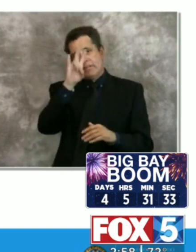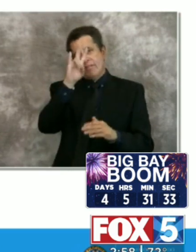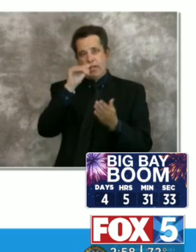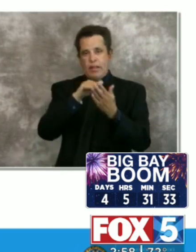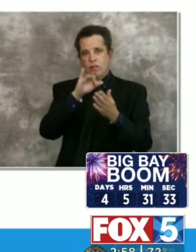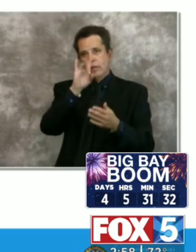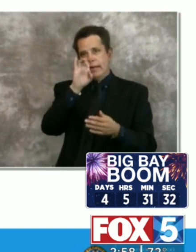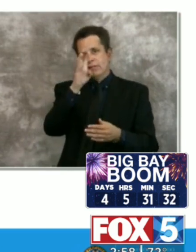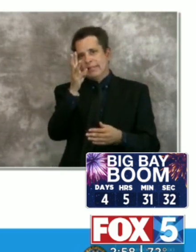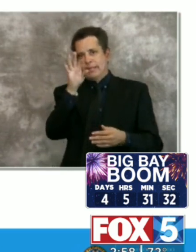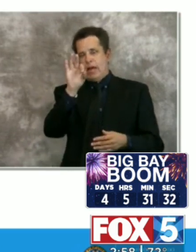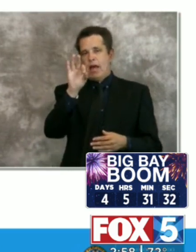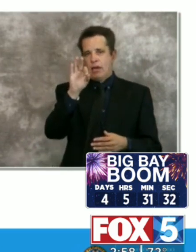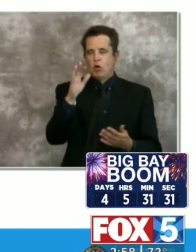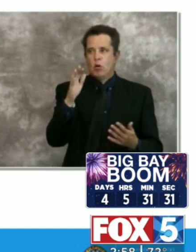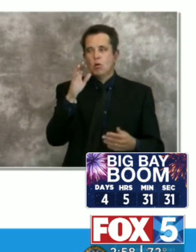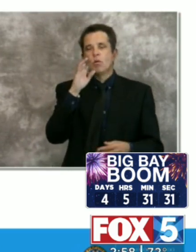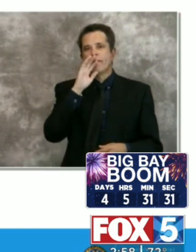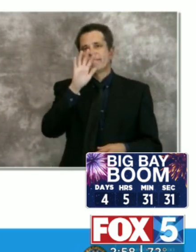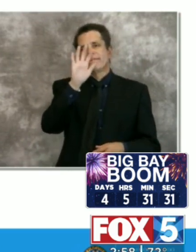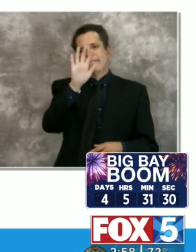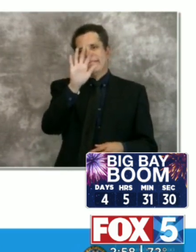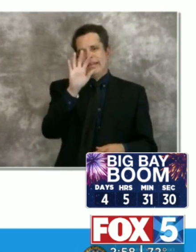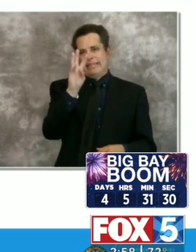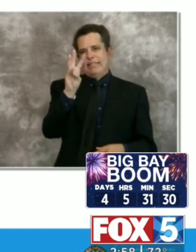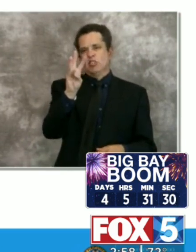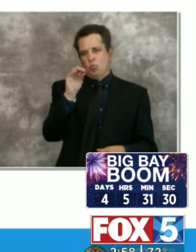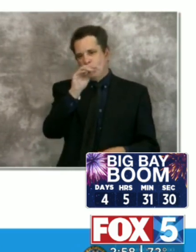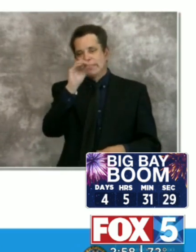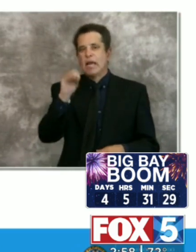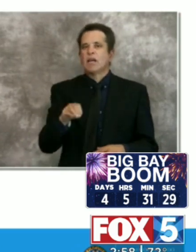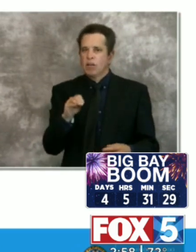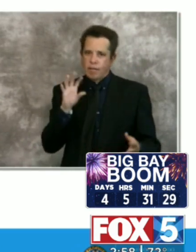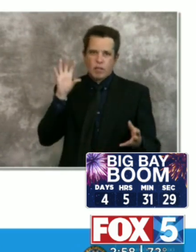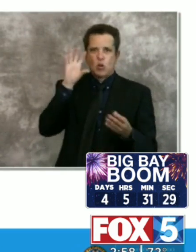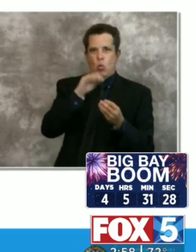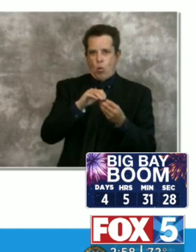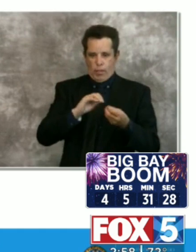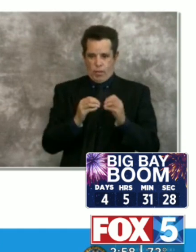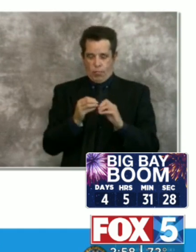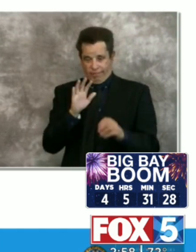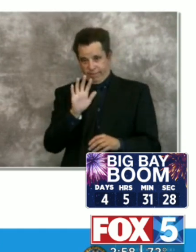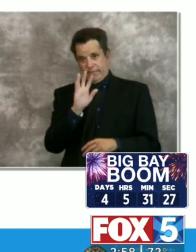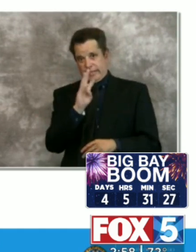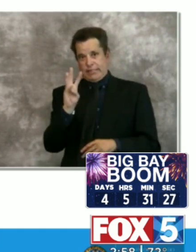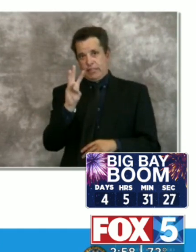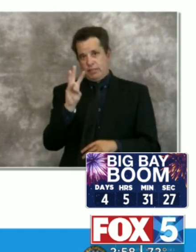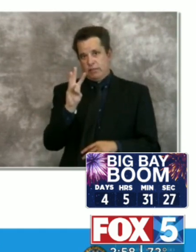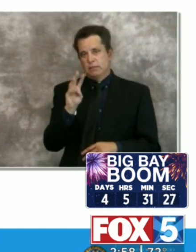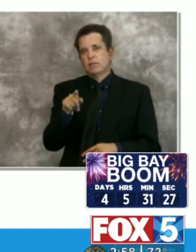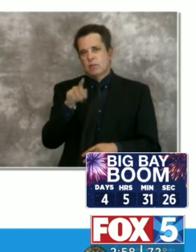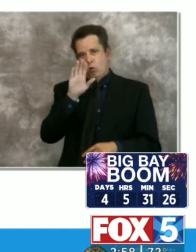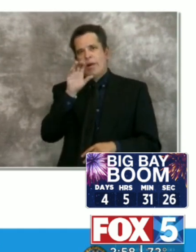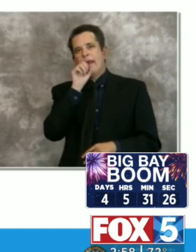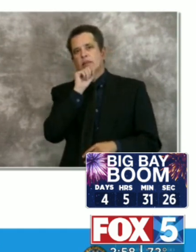REGARDING THE DISTRIBUTION ACROSS AGE GROUPS. THERE ARE